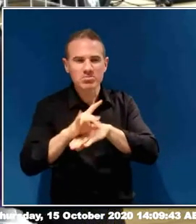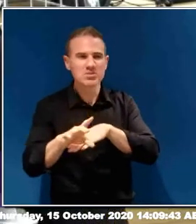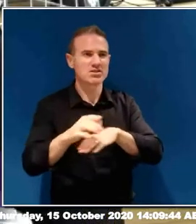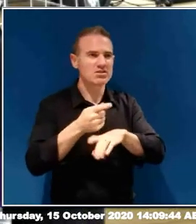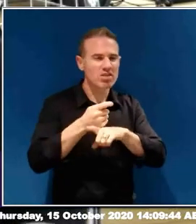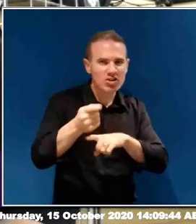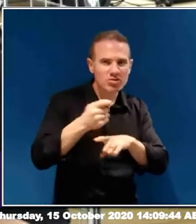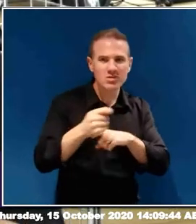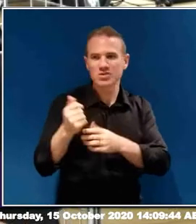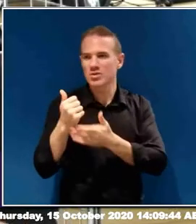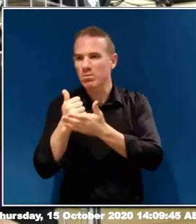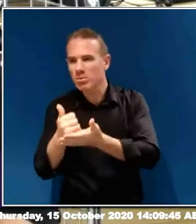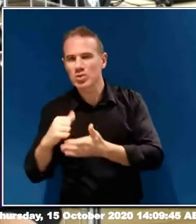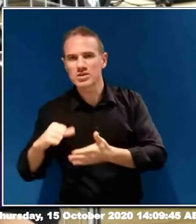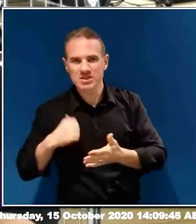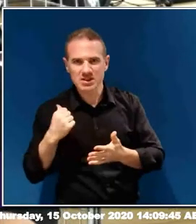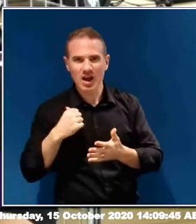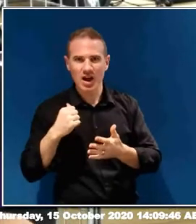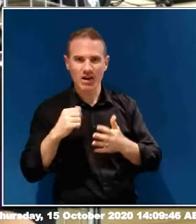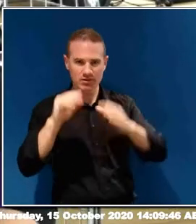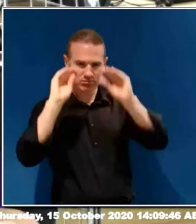using WSS-SLR.